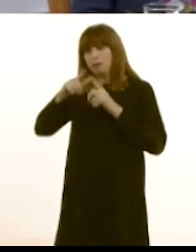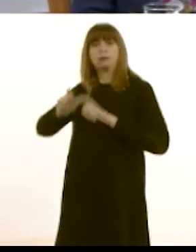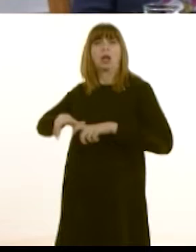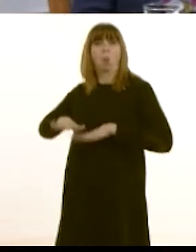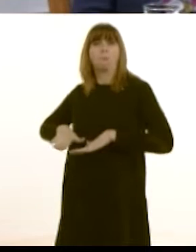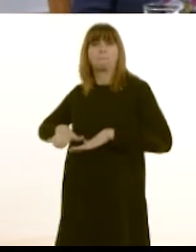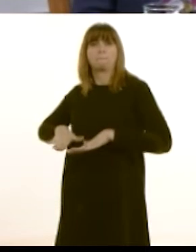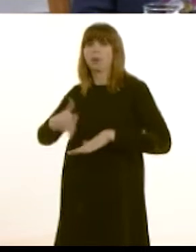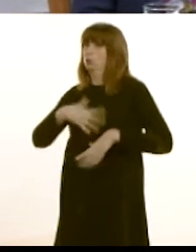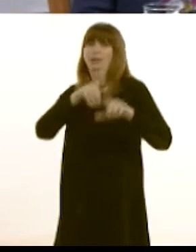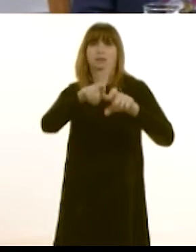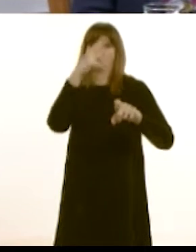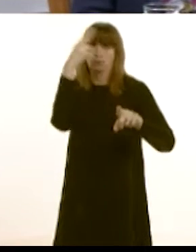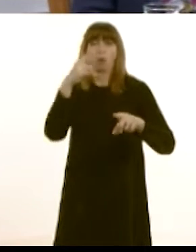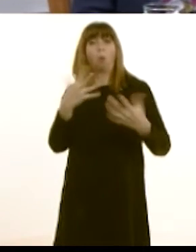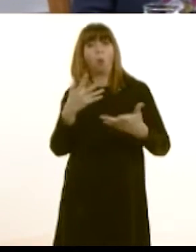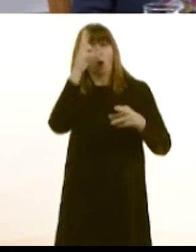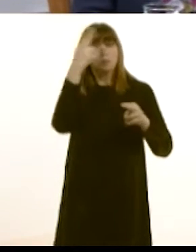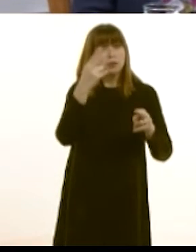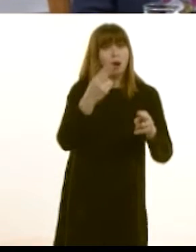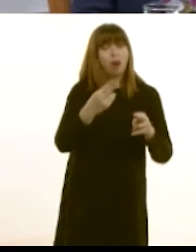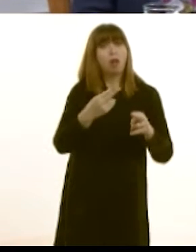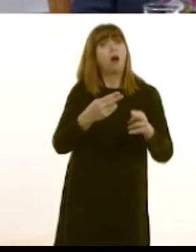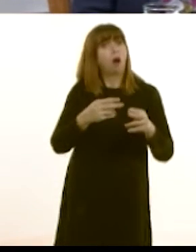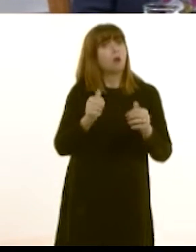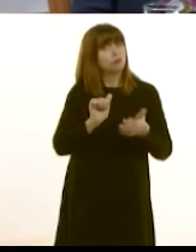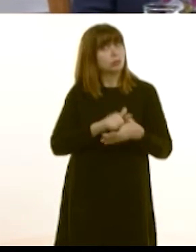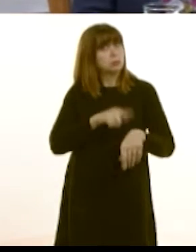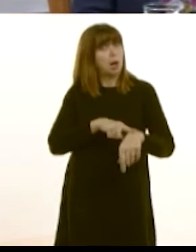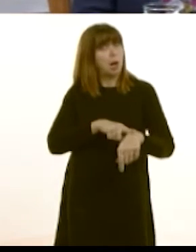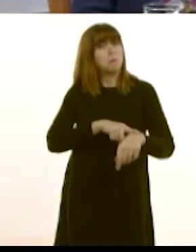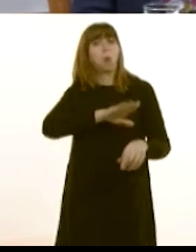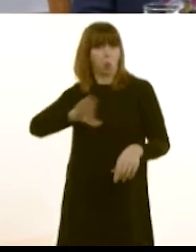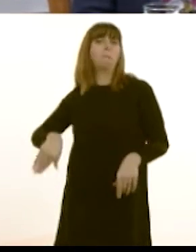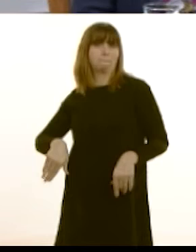Itís not simply a question, as the Member will know, of dealing with pressures as they